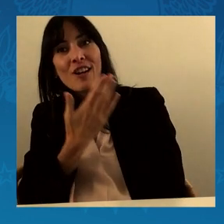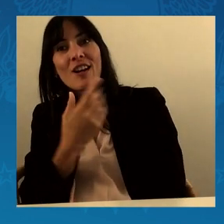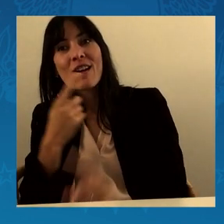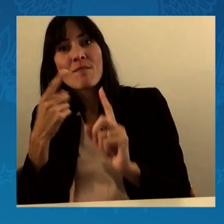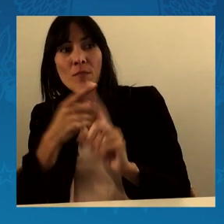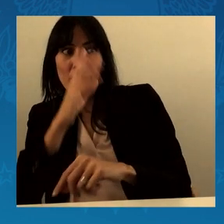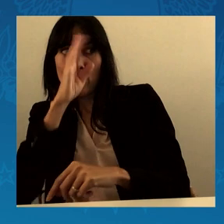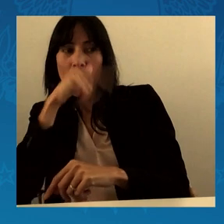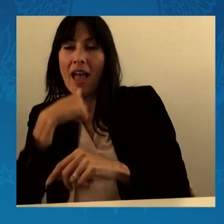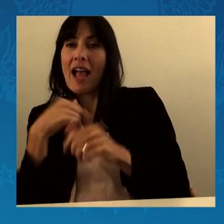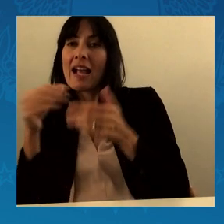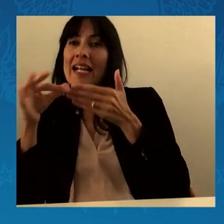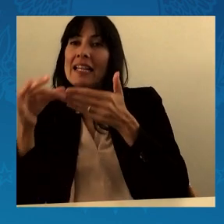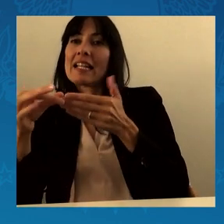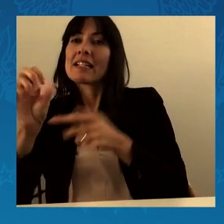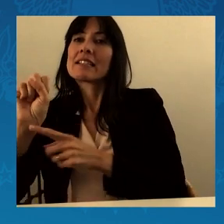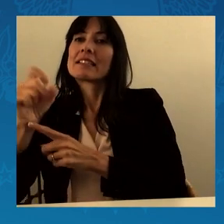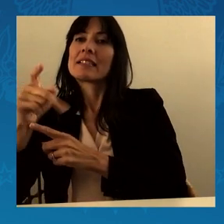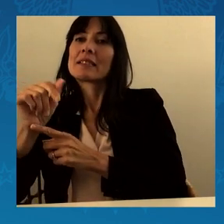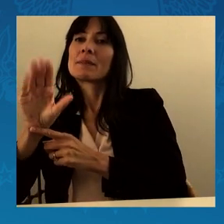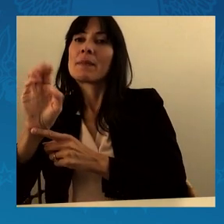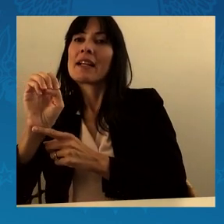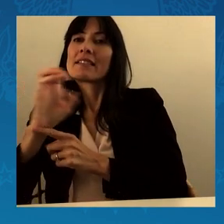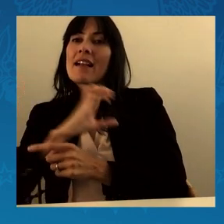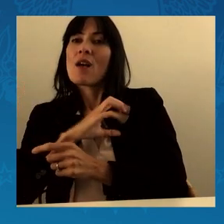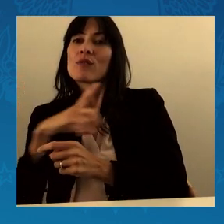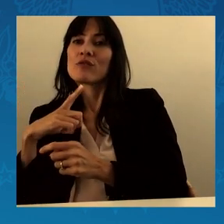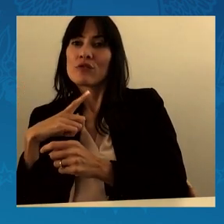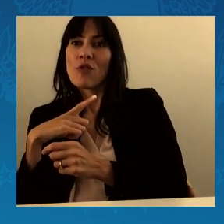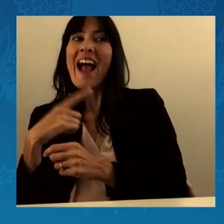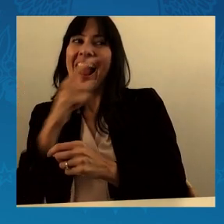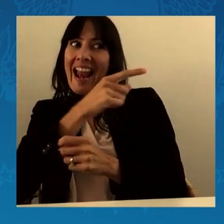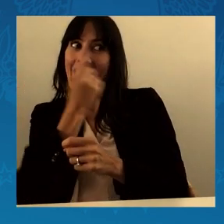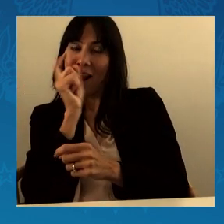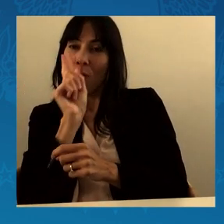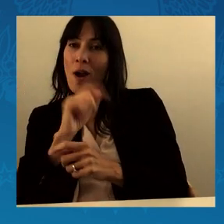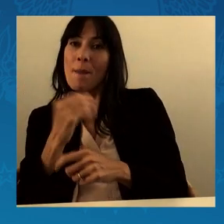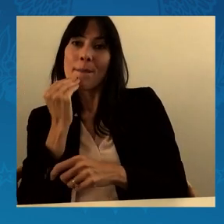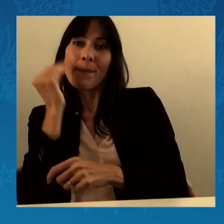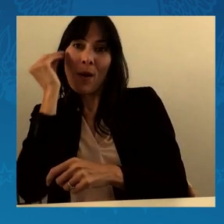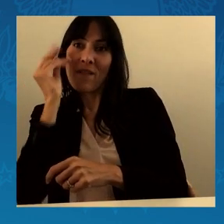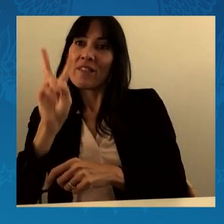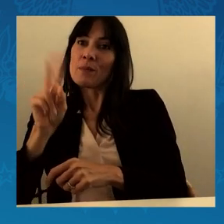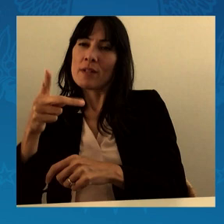and I also live at the Naval Observatory, the official residence of the Vice President